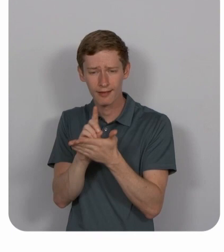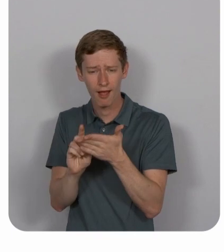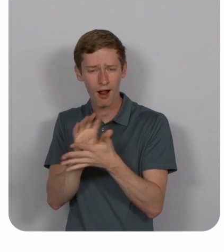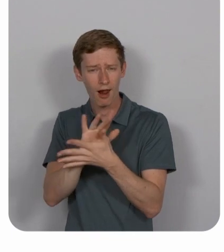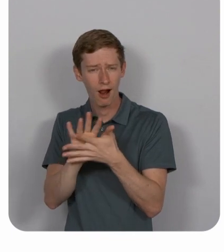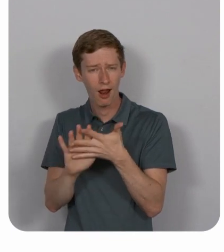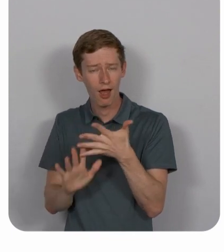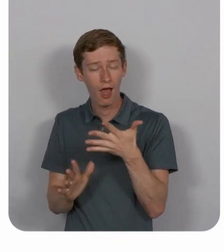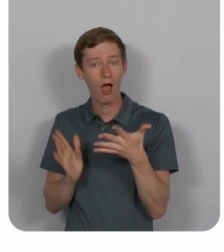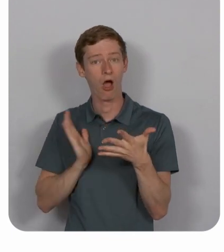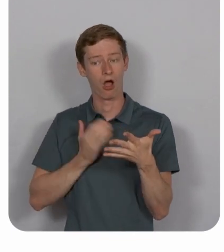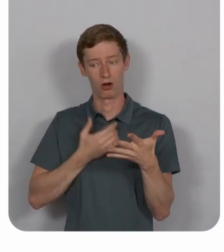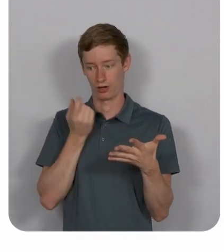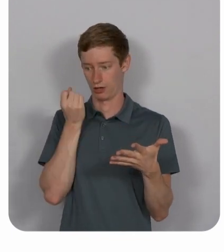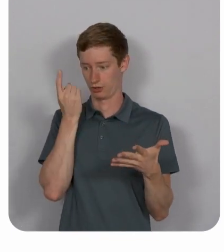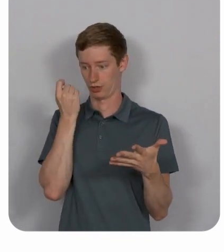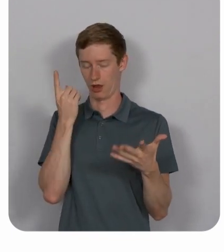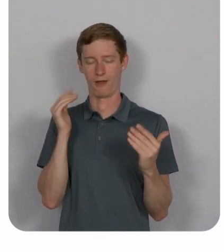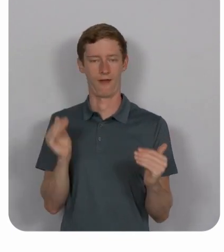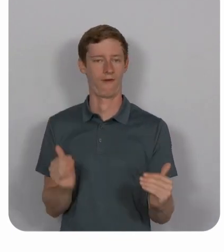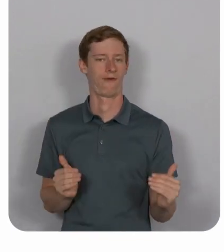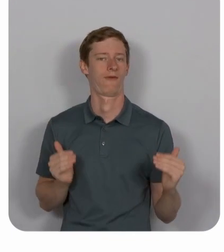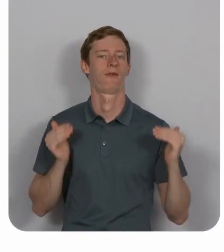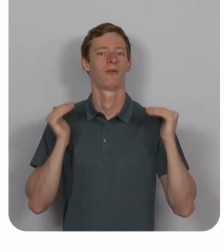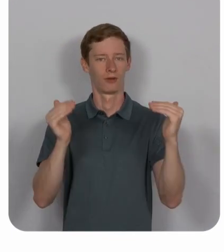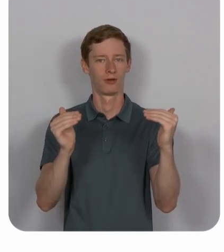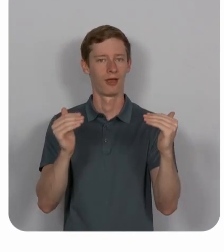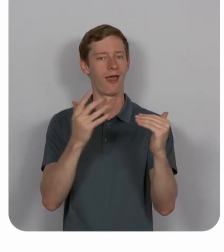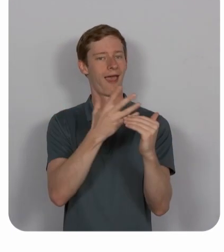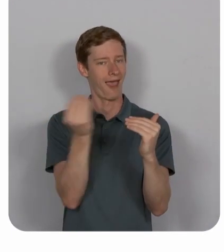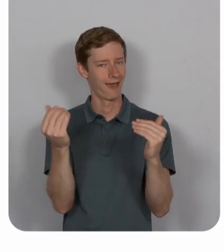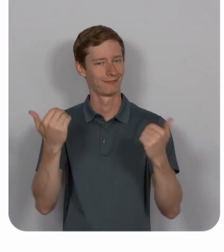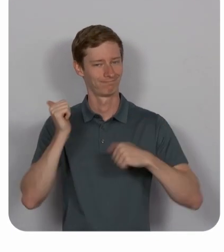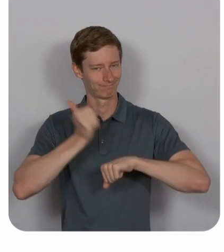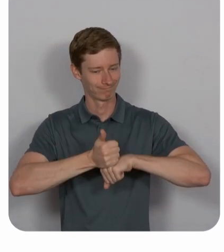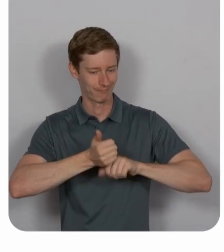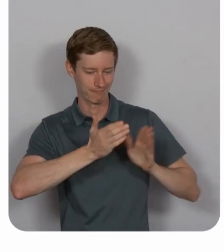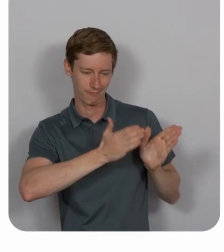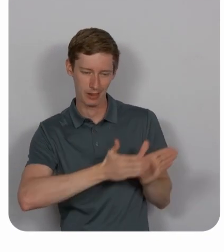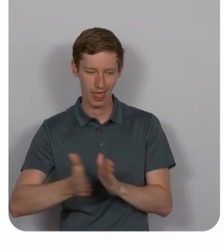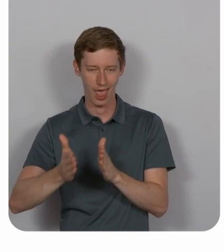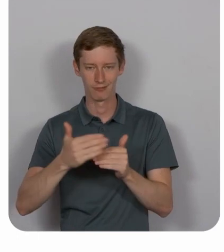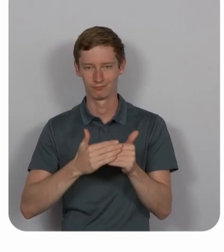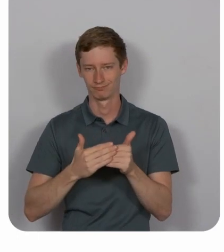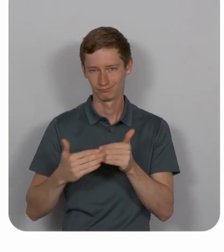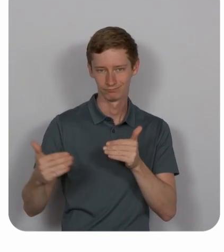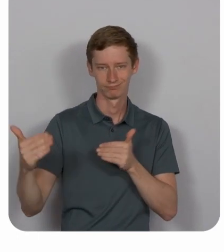we’ve not only elevated our own understanding, but have also set up a roadmap for developing these products in this landscape.